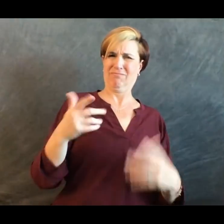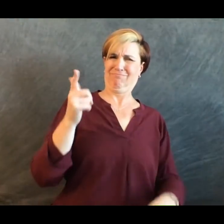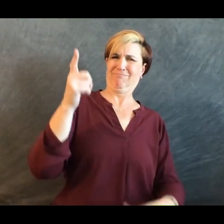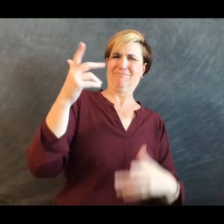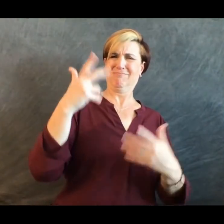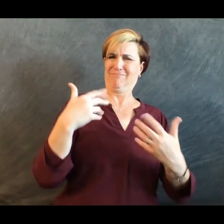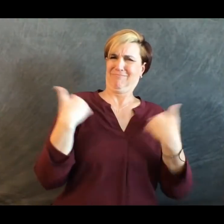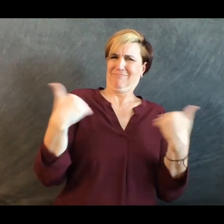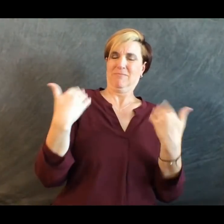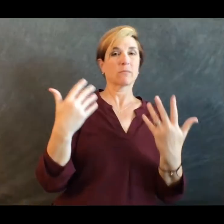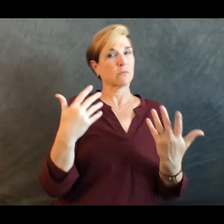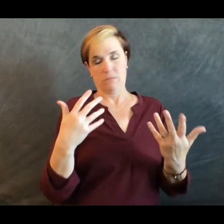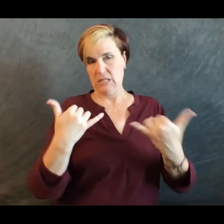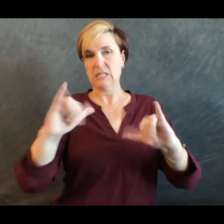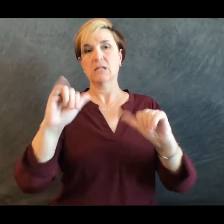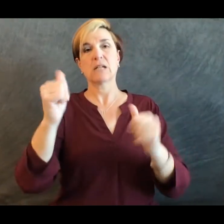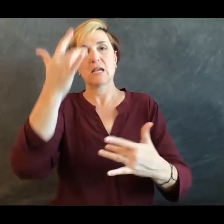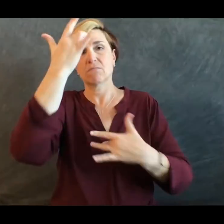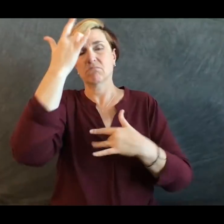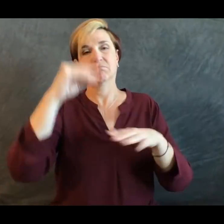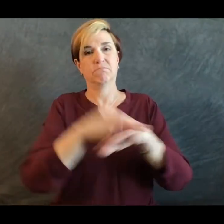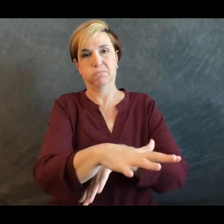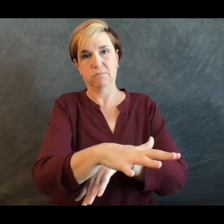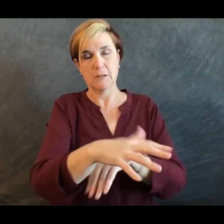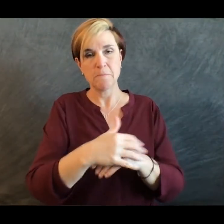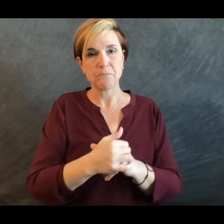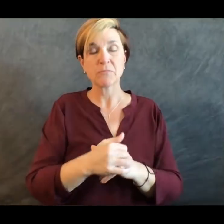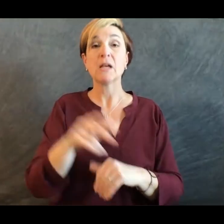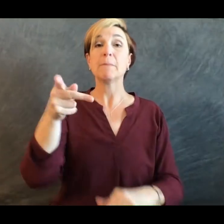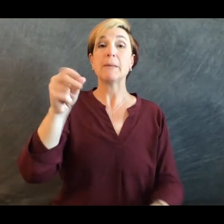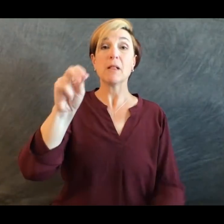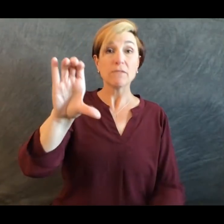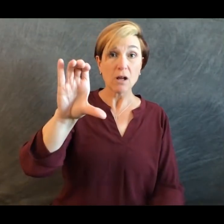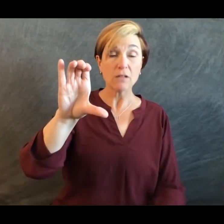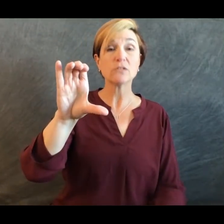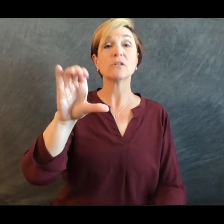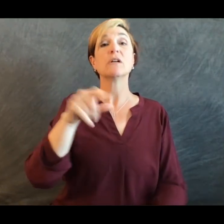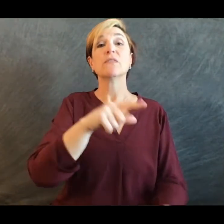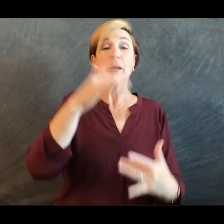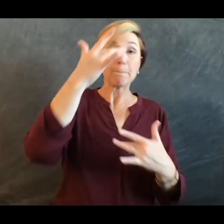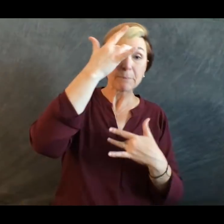color especially less resilient to the ravages of Cova 19 and if possibly in